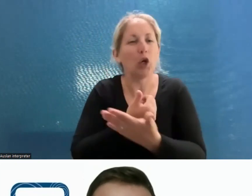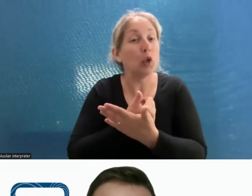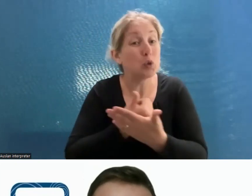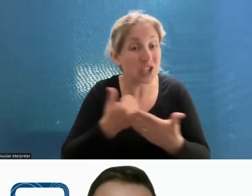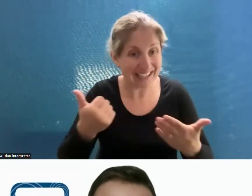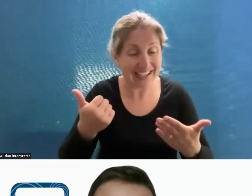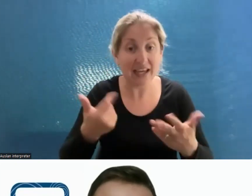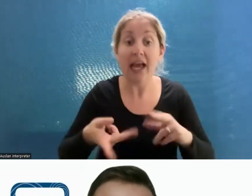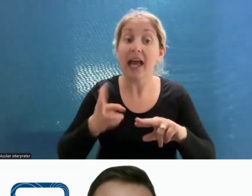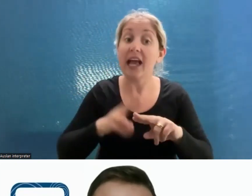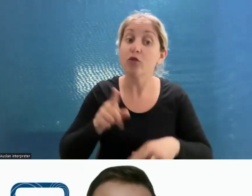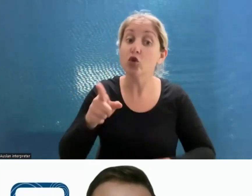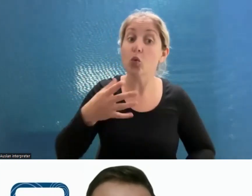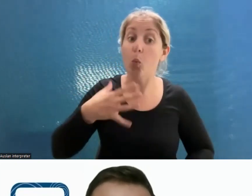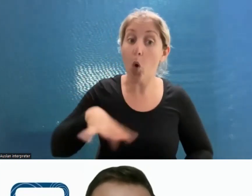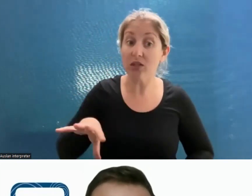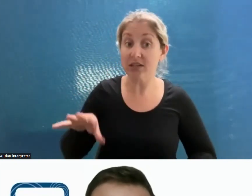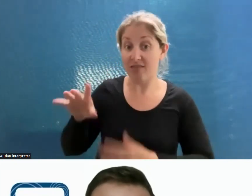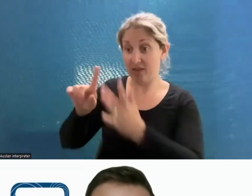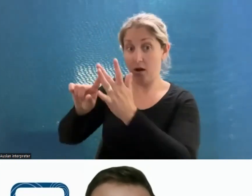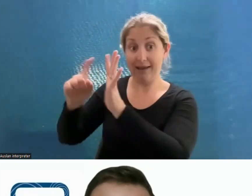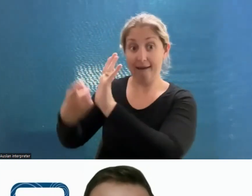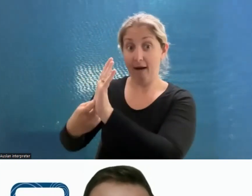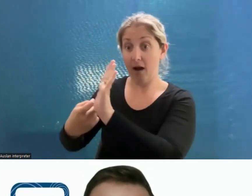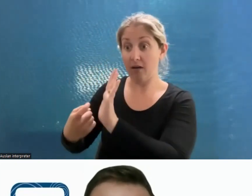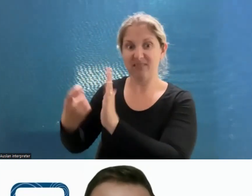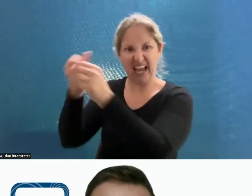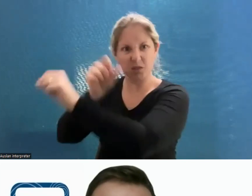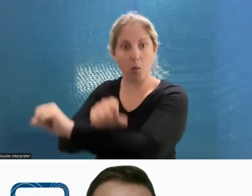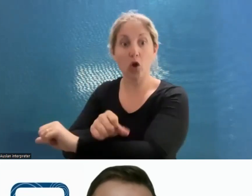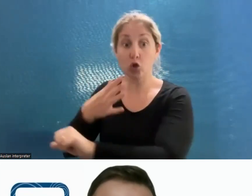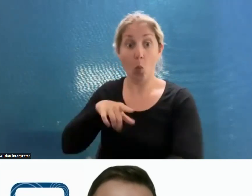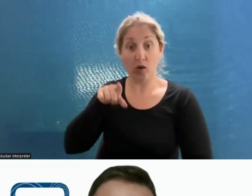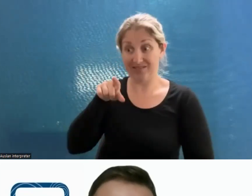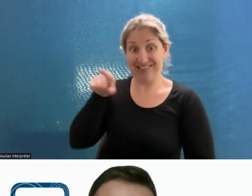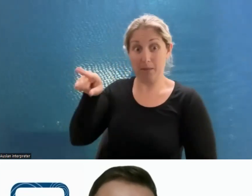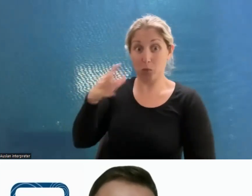if you want the expert to consider something, whether it's a particular support, a particular